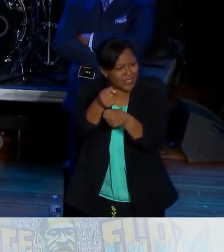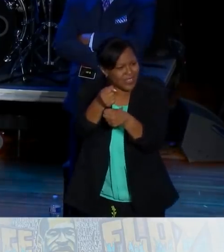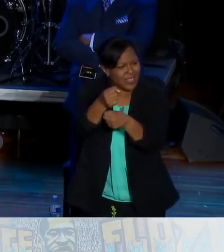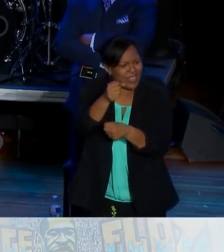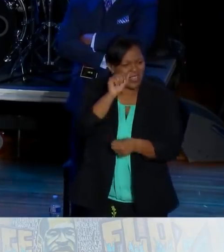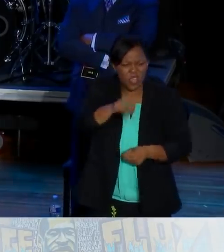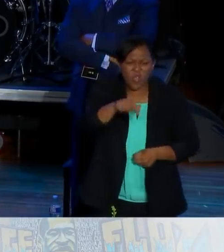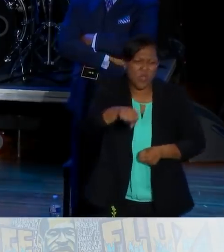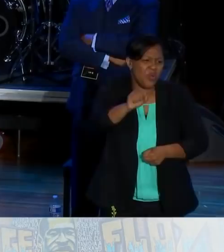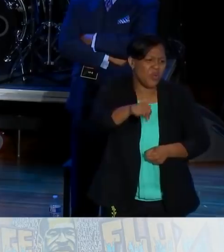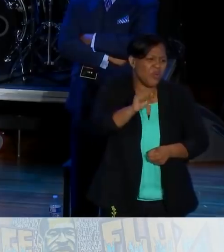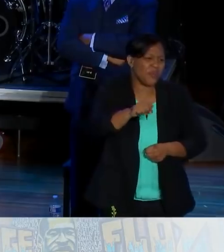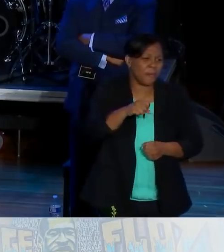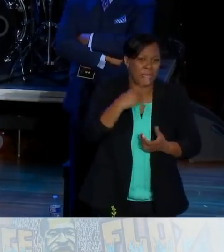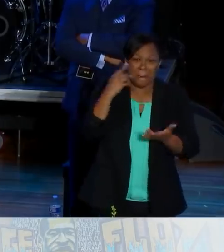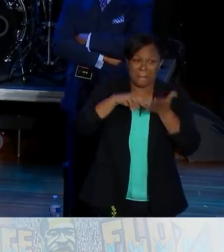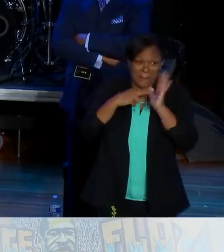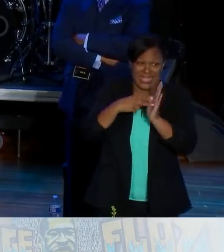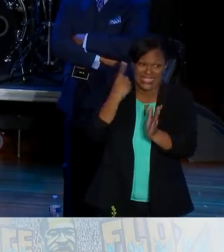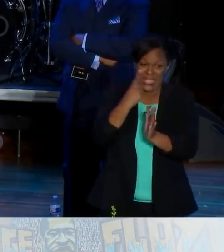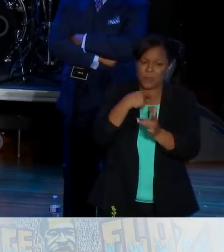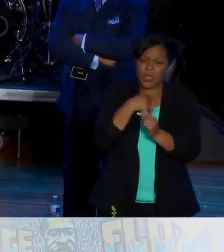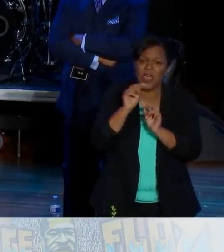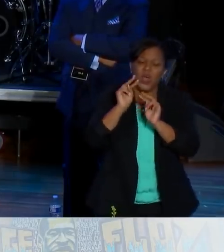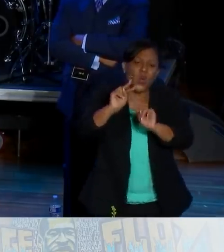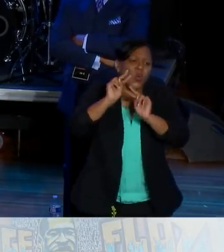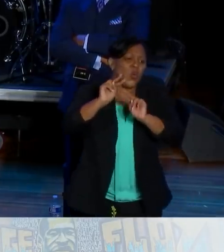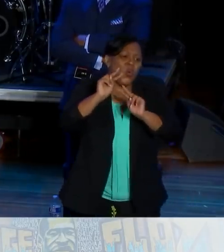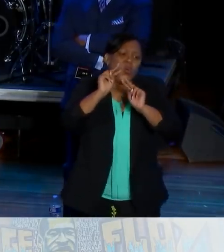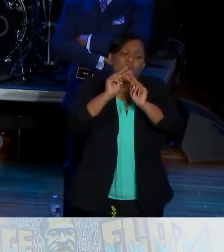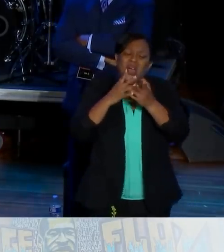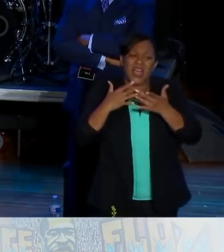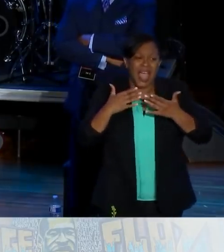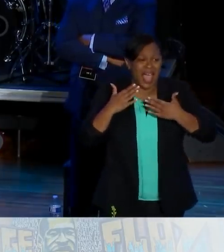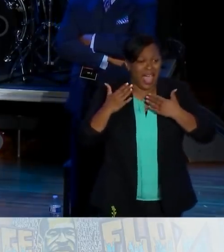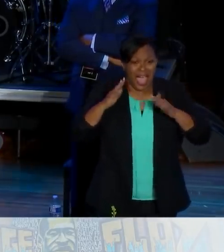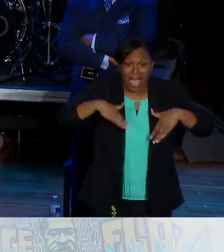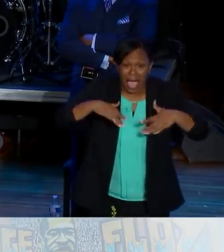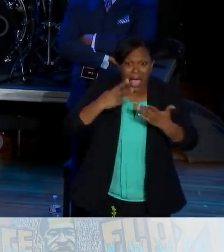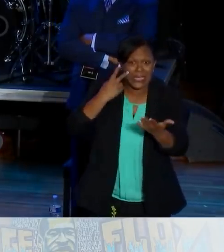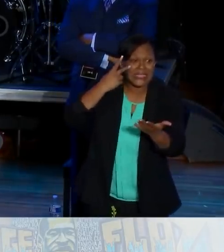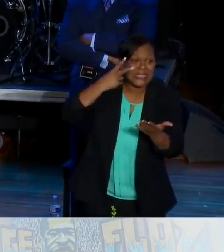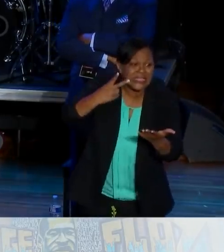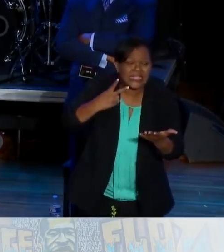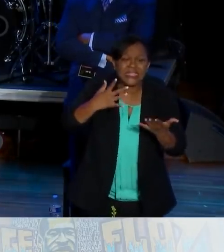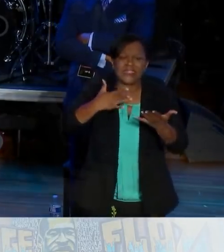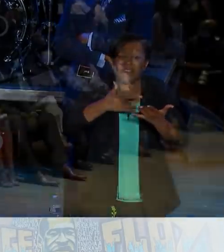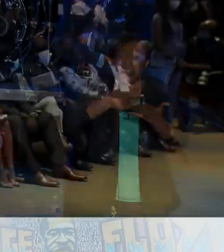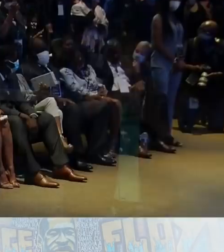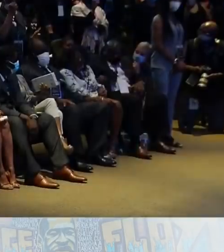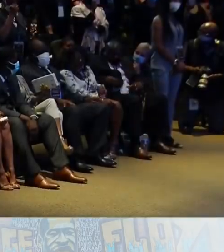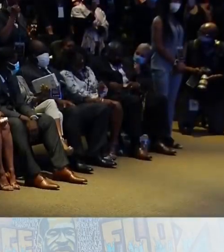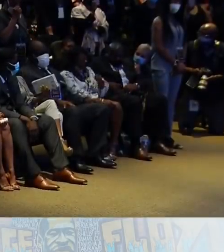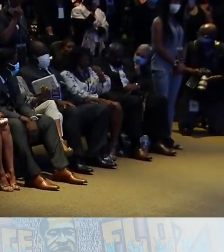FAITH. FAITH IS THE SUBSTANCE OF THINGS, HOPED FOR.